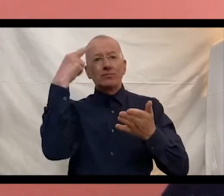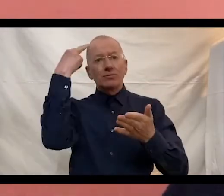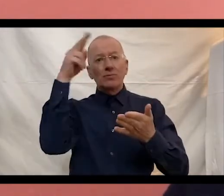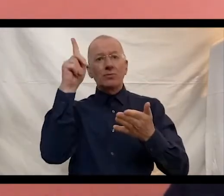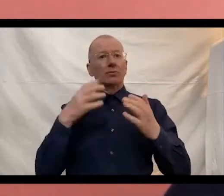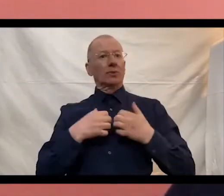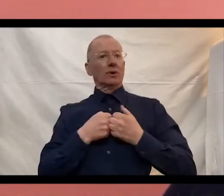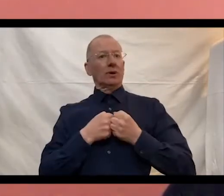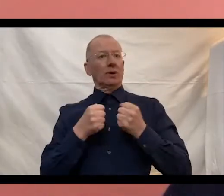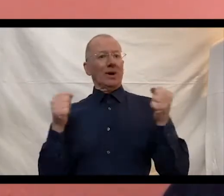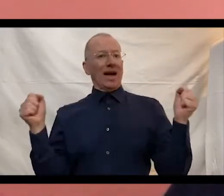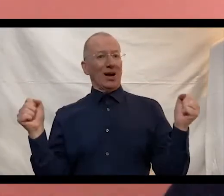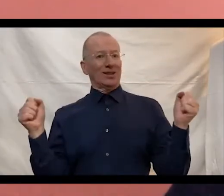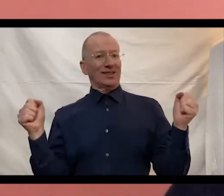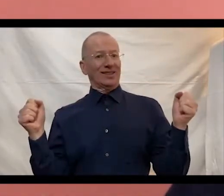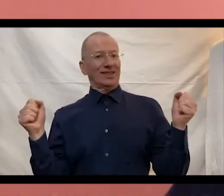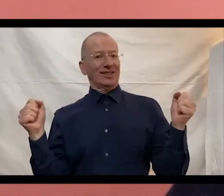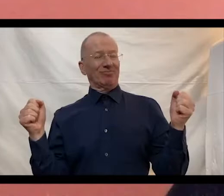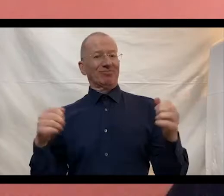has been one called ‘Coming Out’